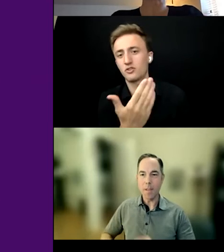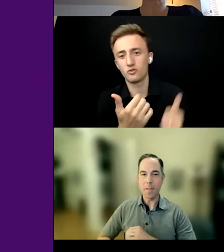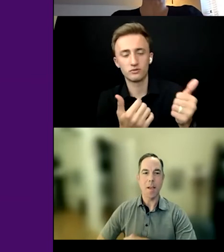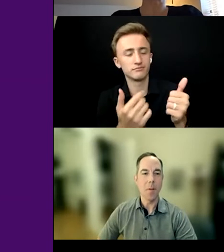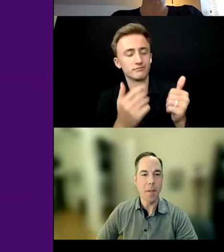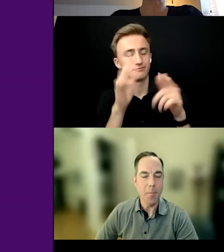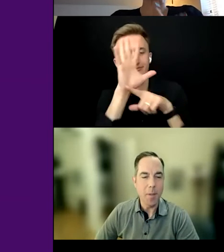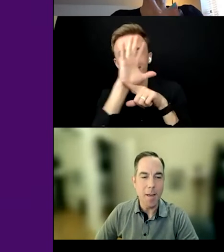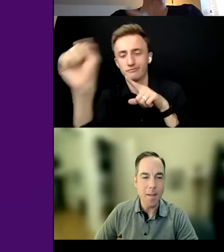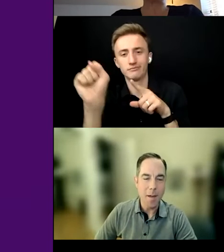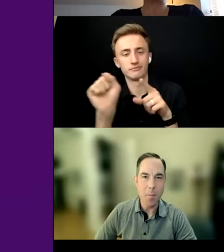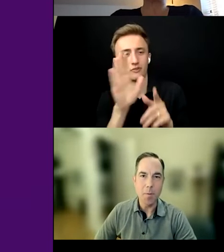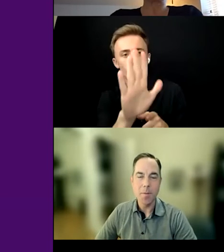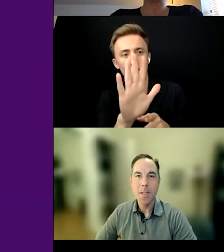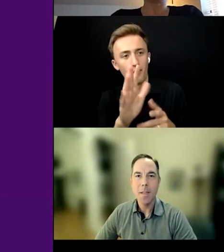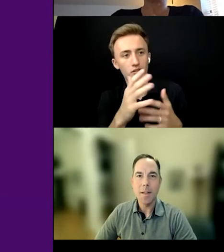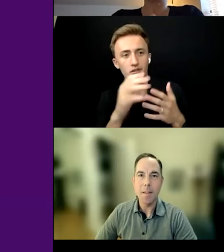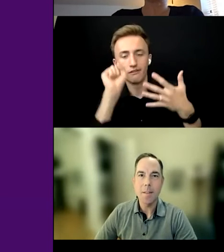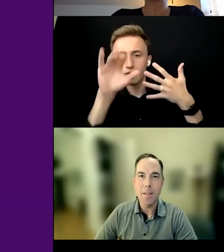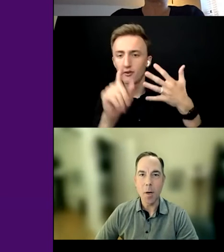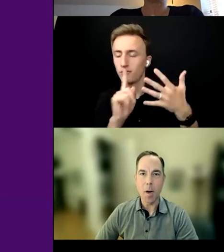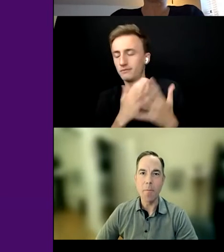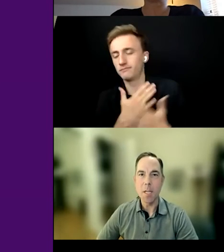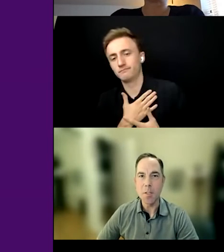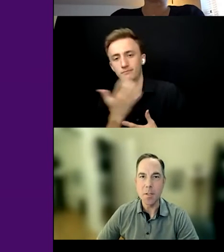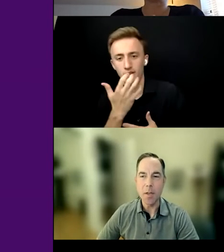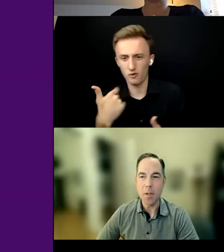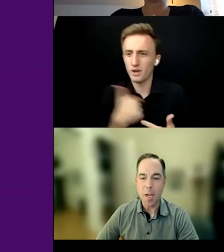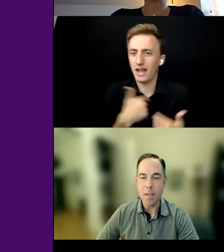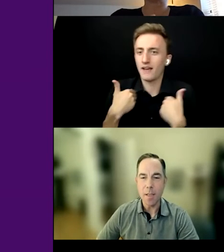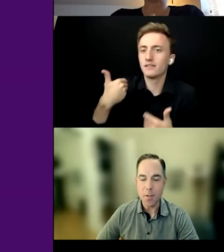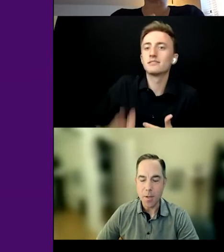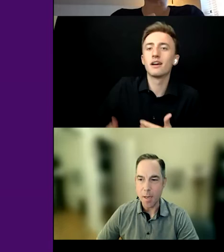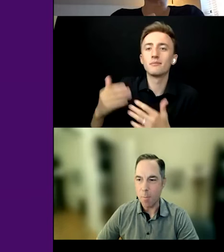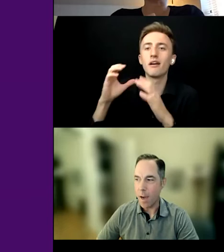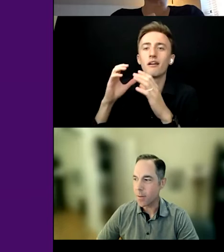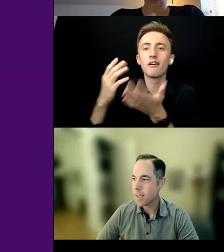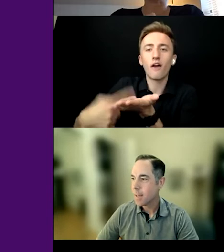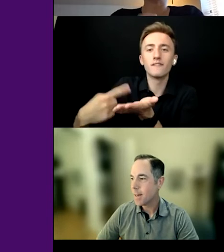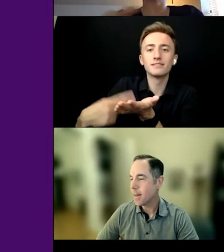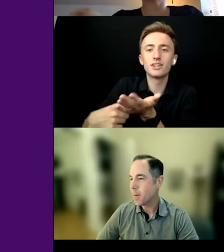insightful and we had a couple of sidebar conversations in our chat yesterday about